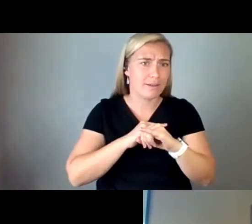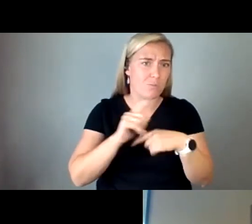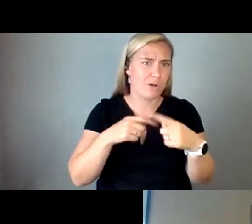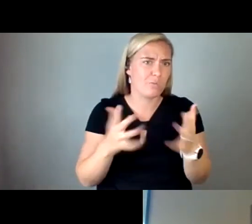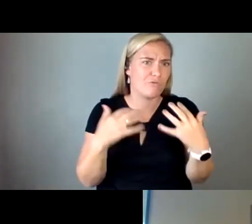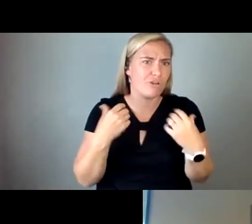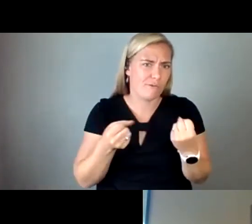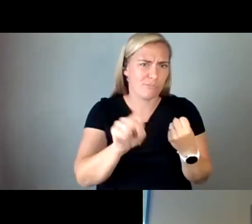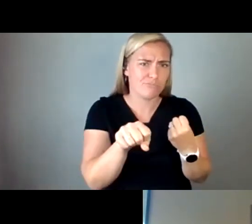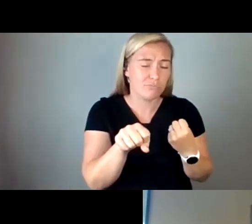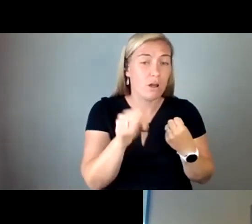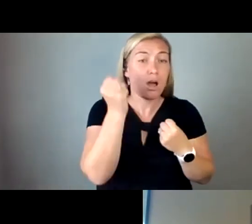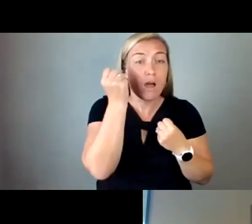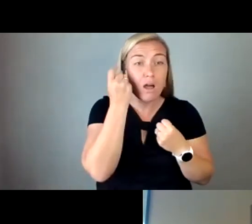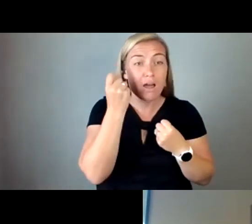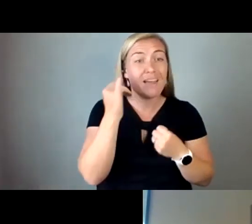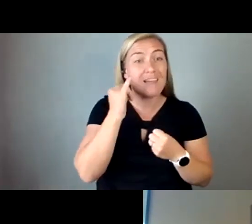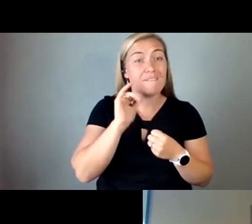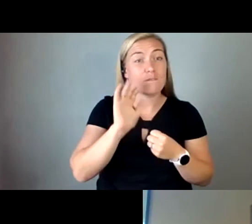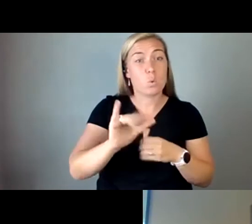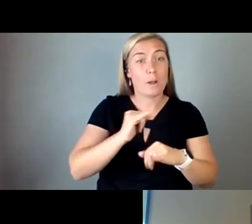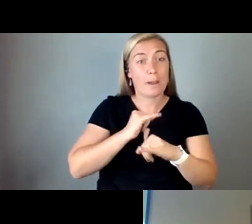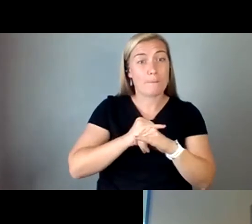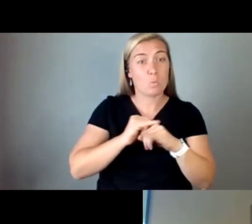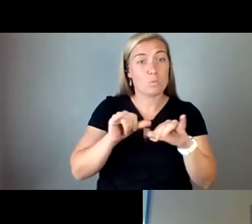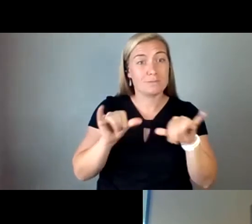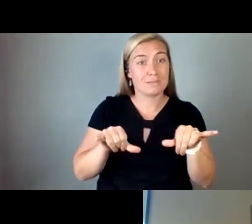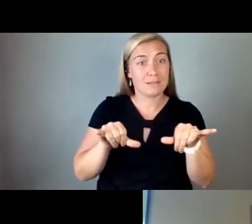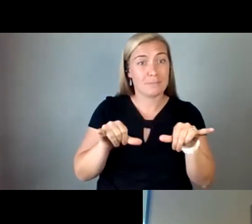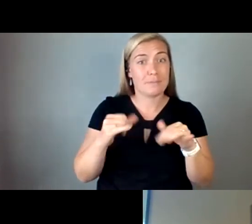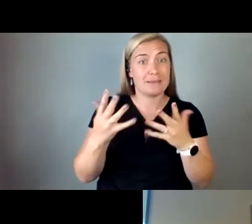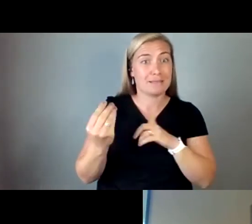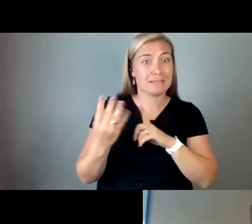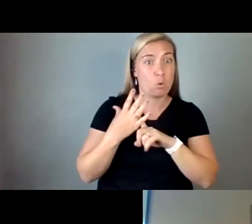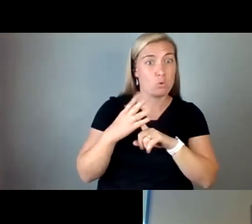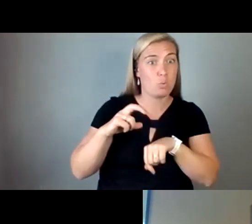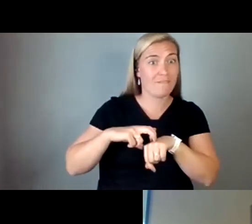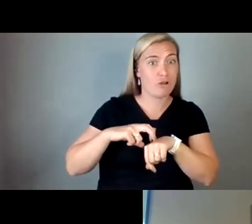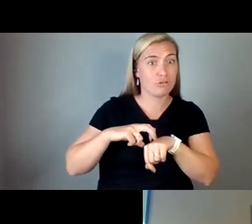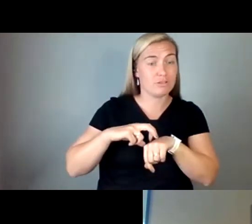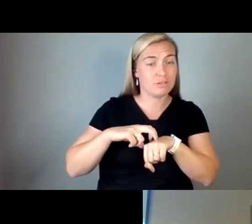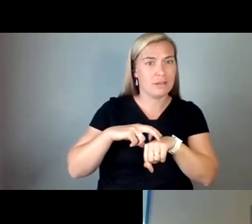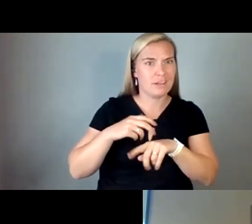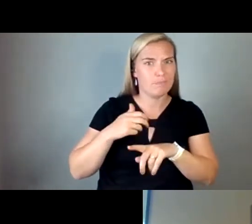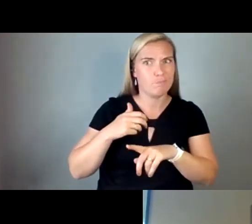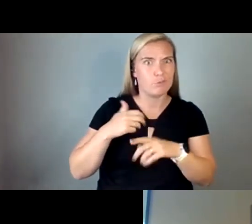When your immune system is exposed to a virus, and it's trying to develop immunity. It doesn't